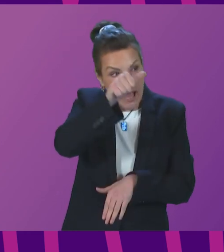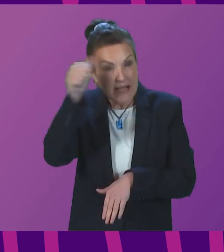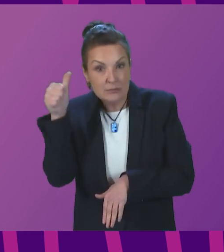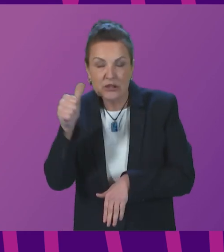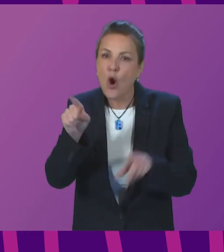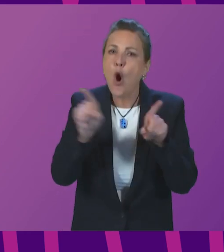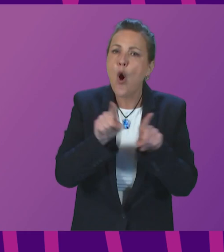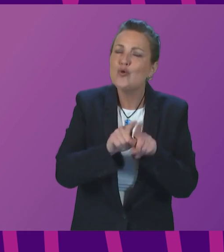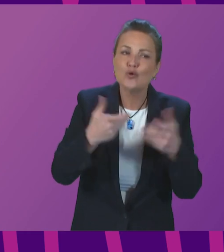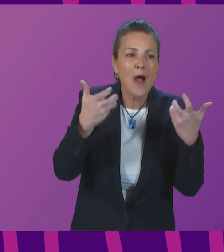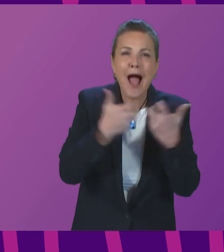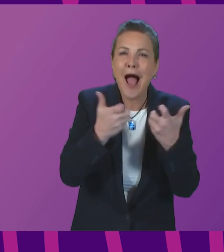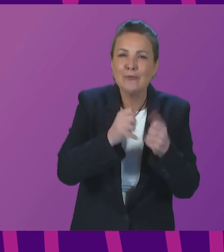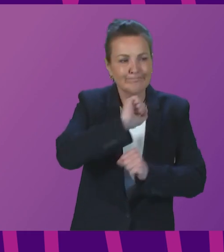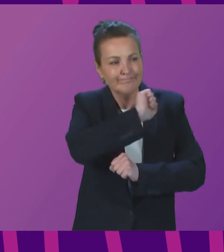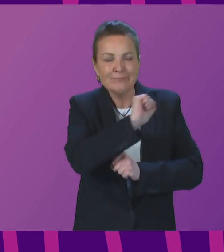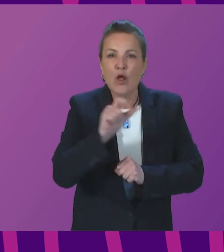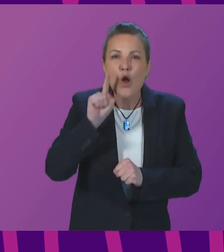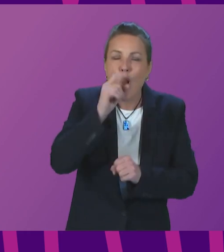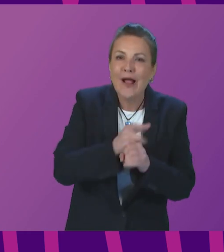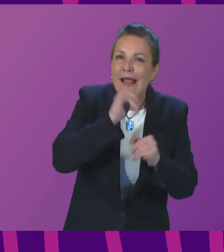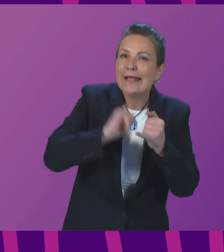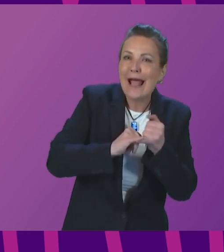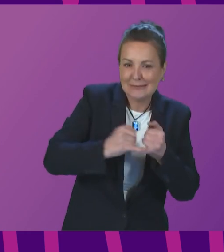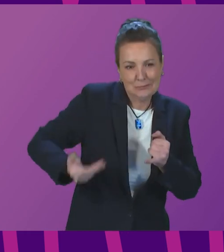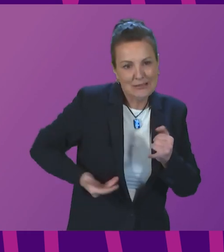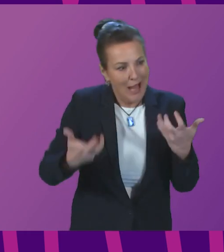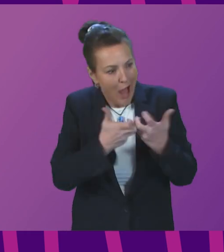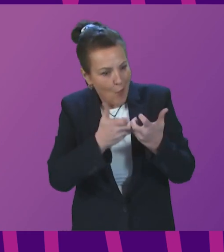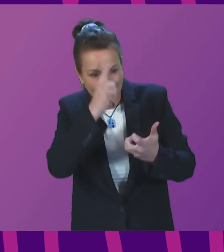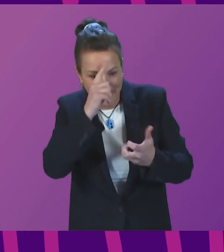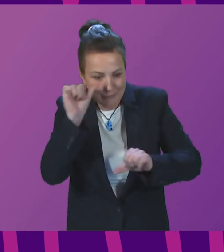of the oil and gas sector will be extremely important in making sure that we make that